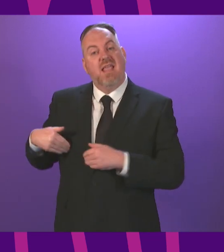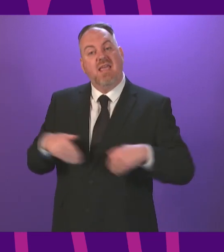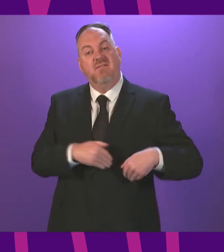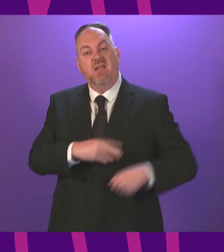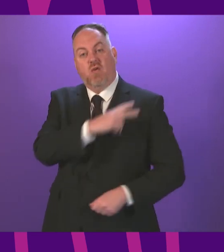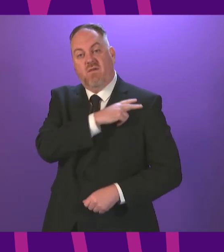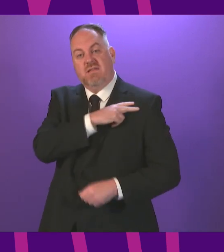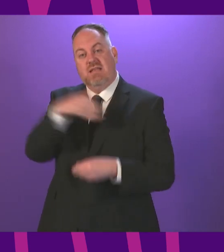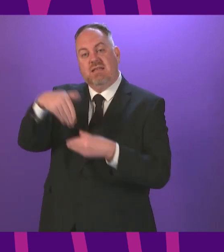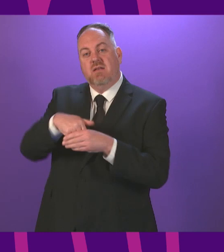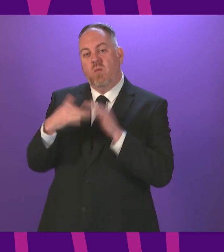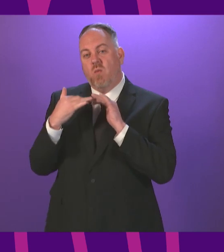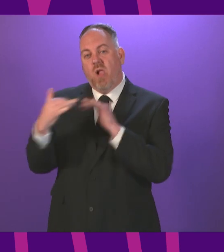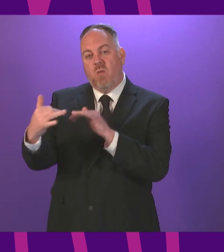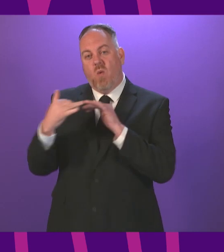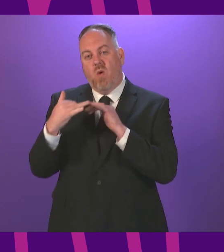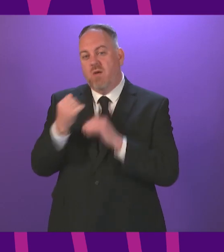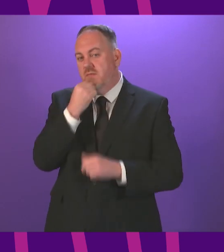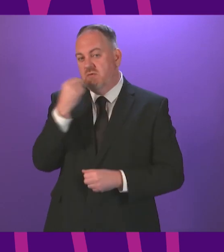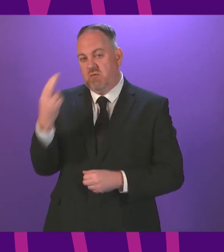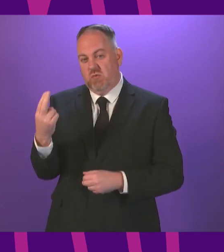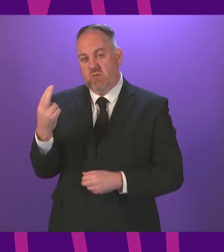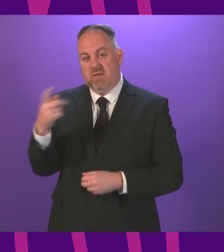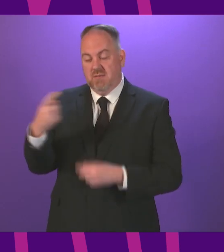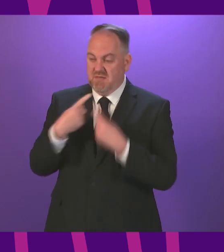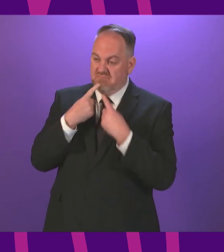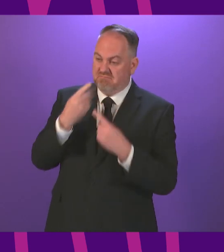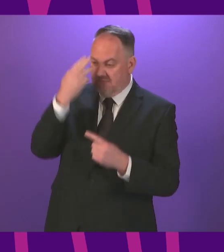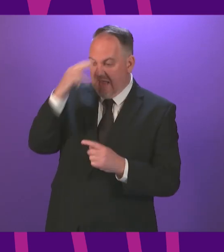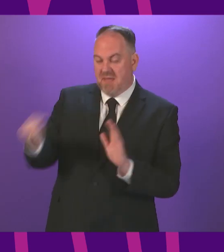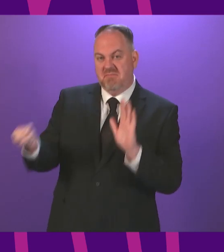war two, he was mentioned in dispatches for his part in the battle of Matapan.